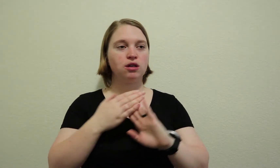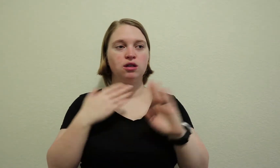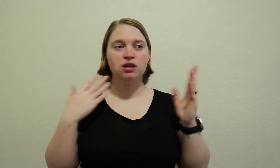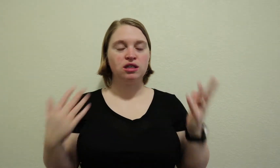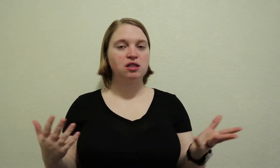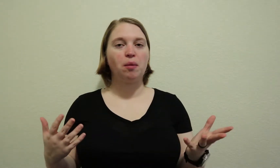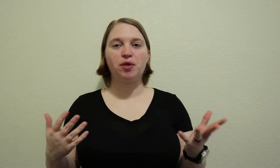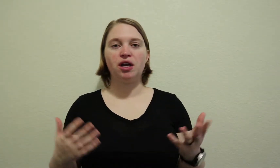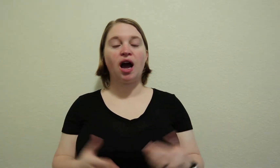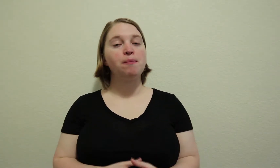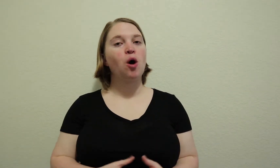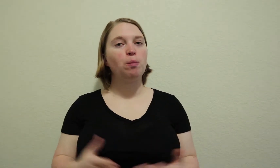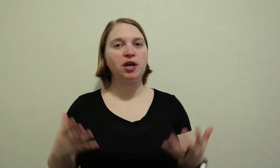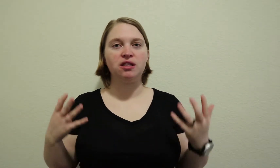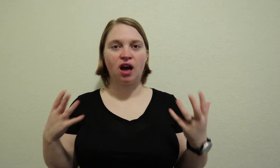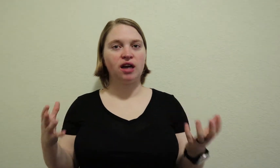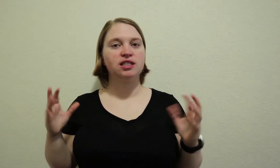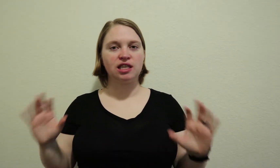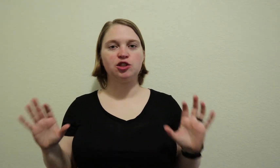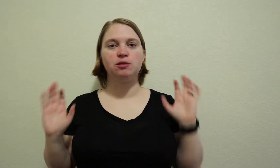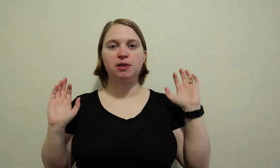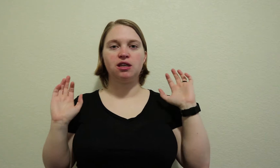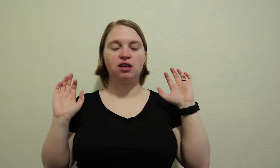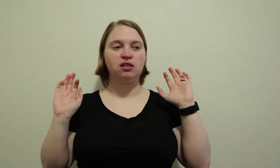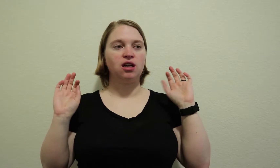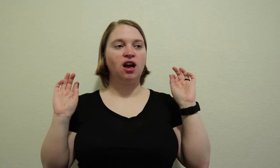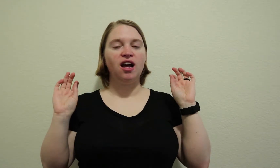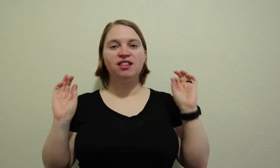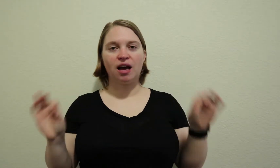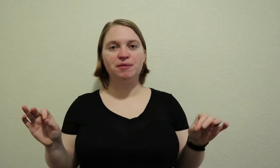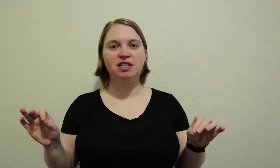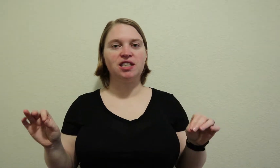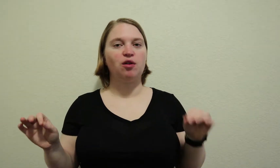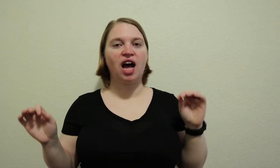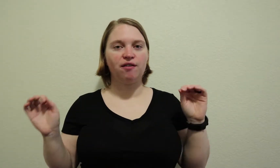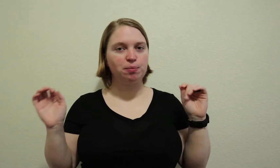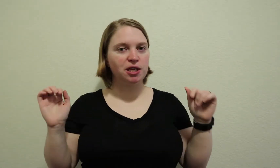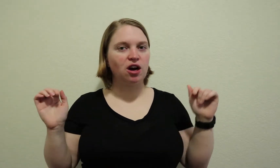something I'm hoping not stitches because that means I'll have to be on